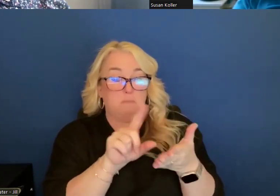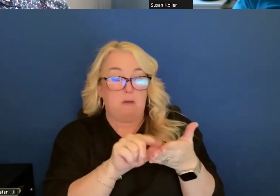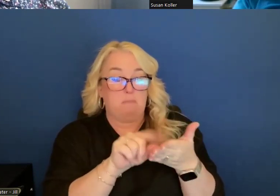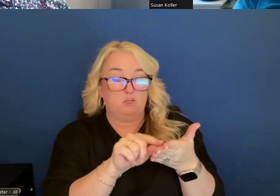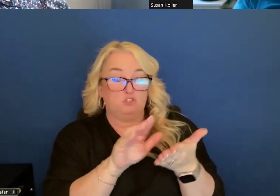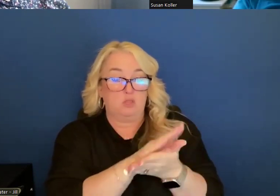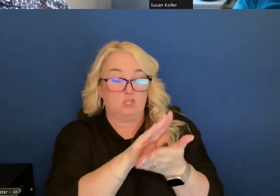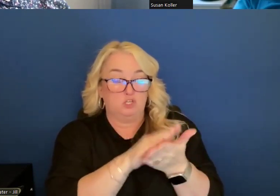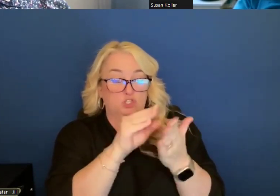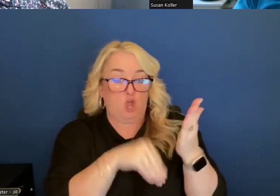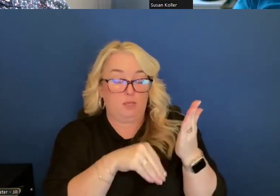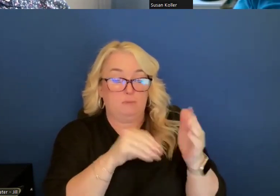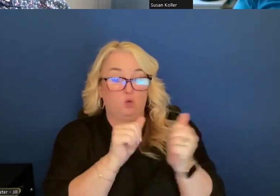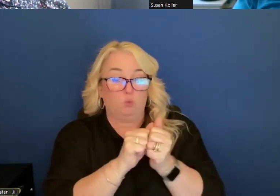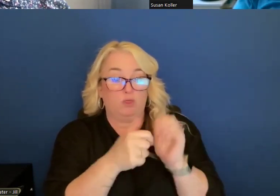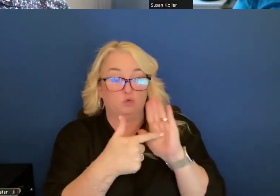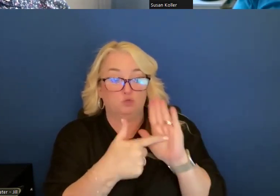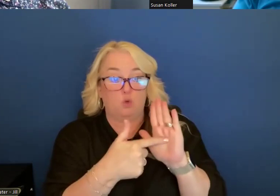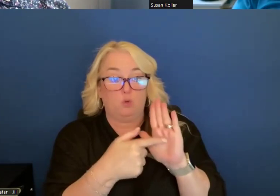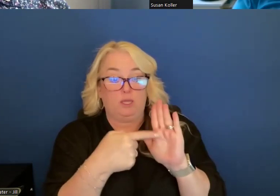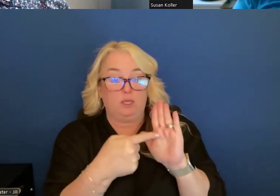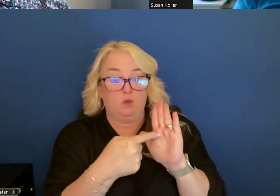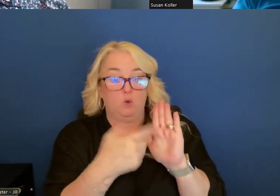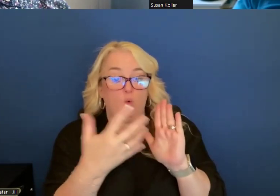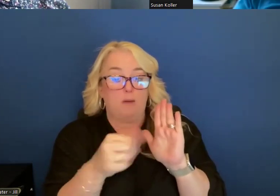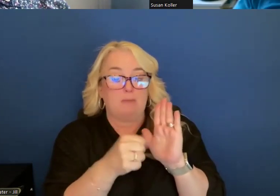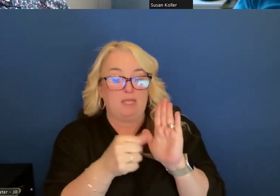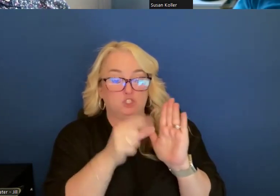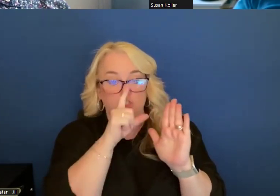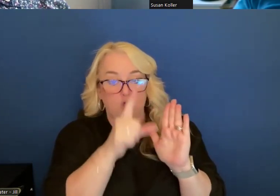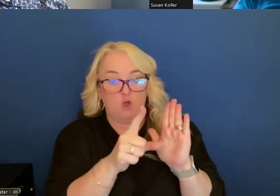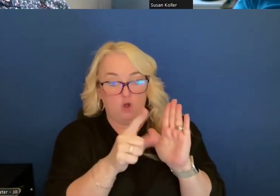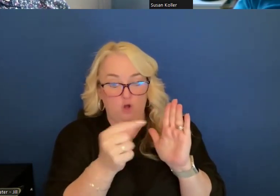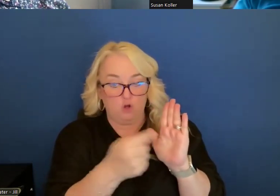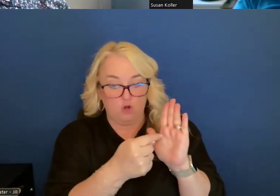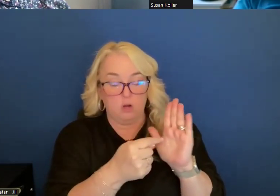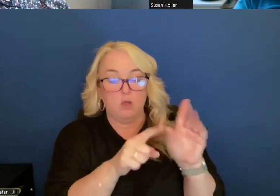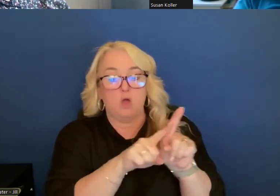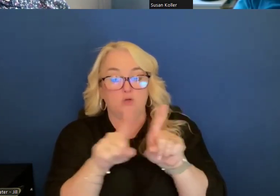highlighting what the changes are, along with what the changes